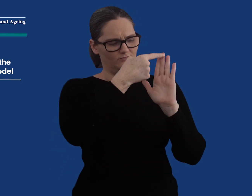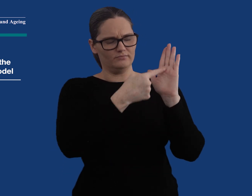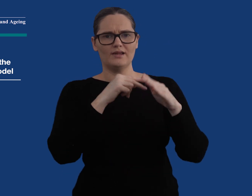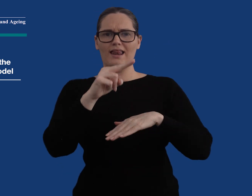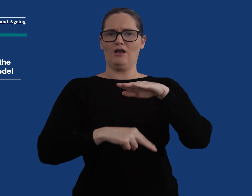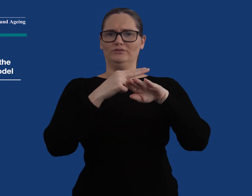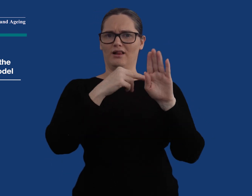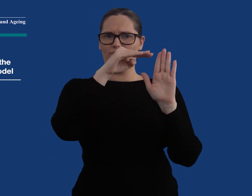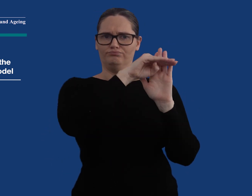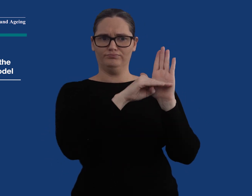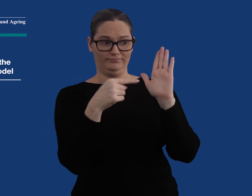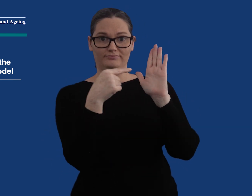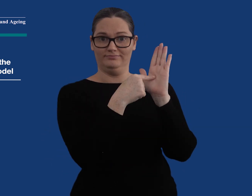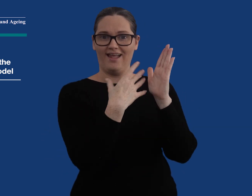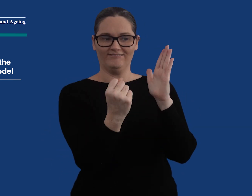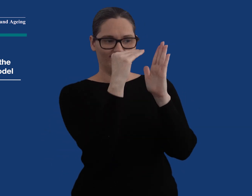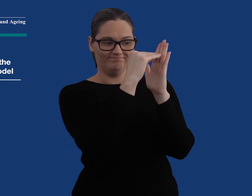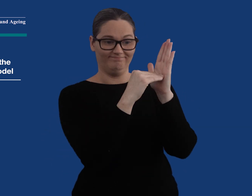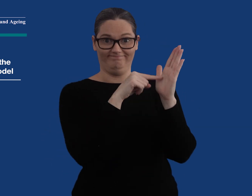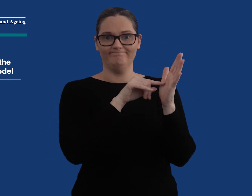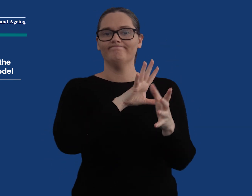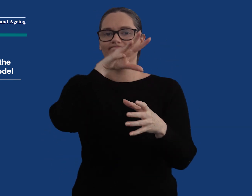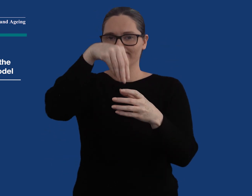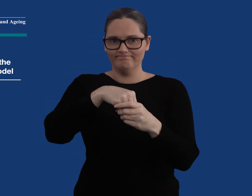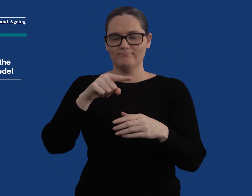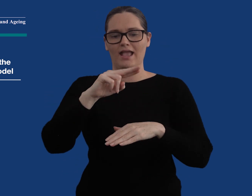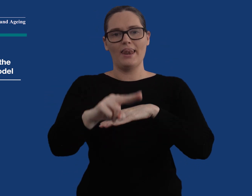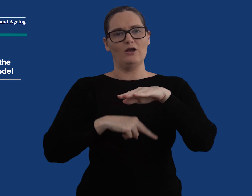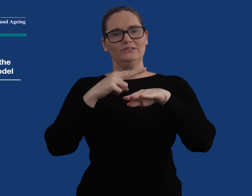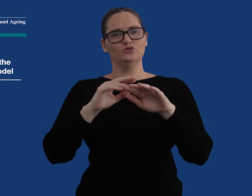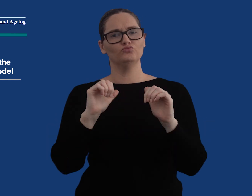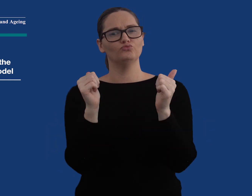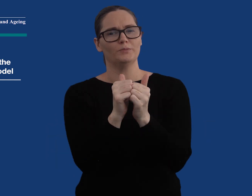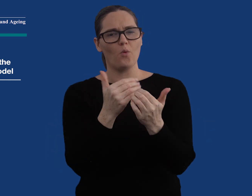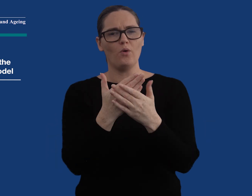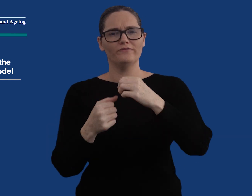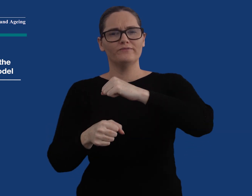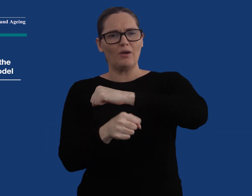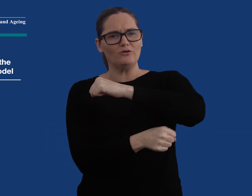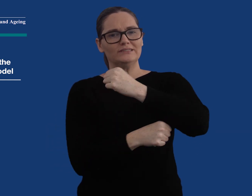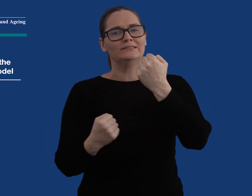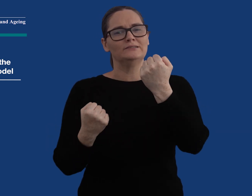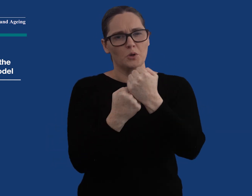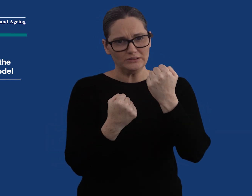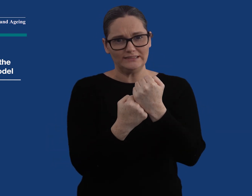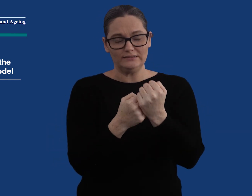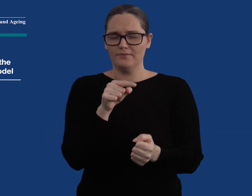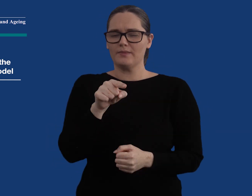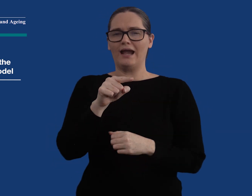This is outlined in the National Agreement on Foundational Supports,